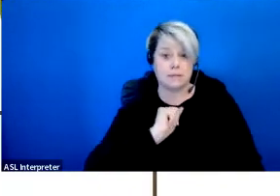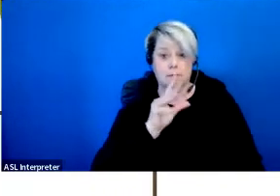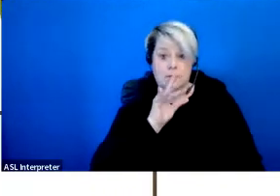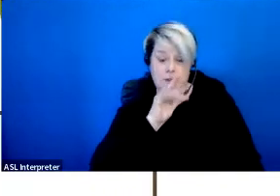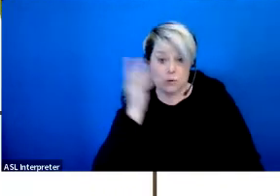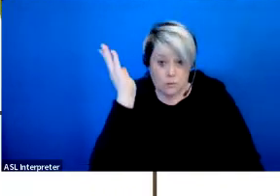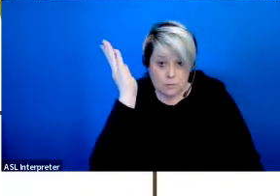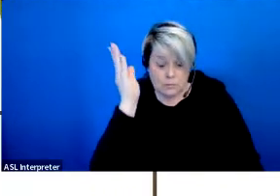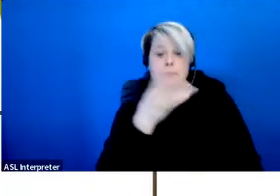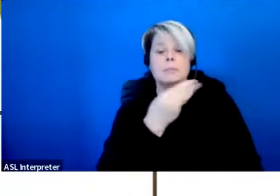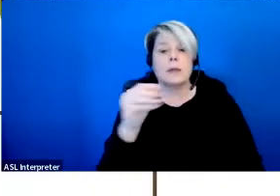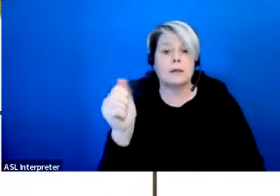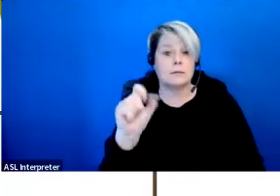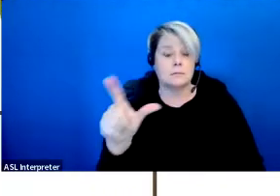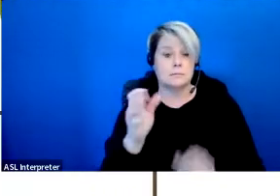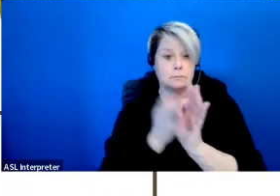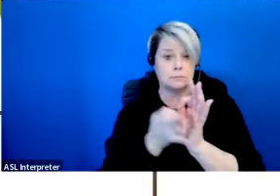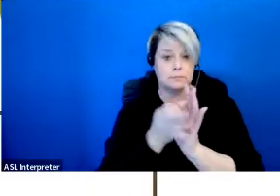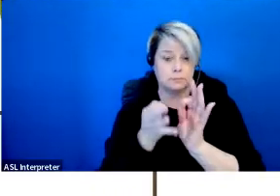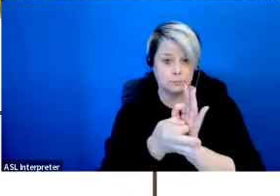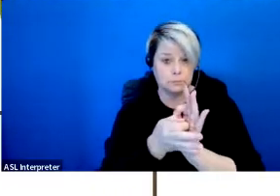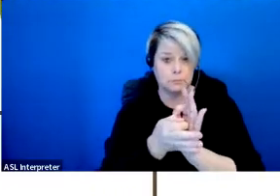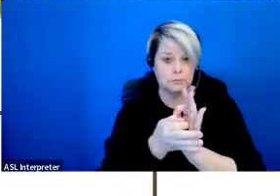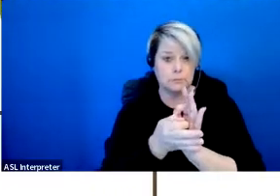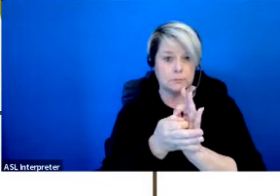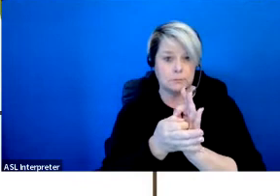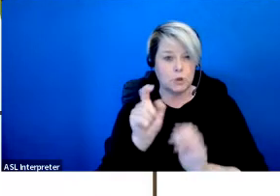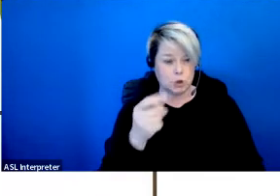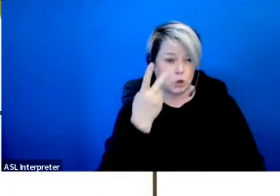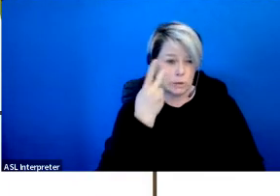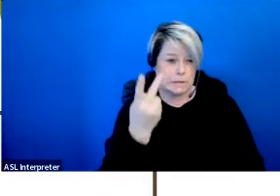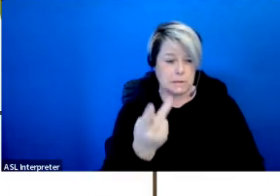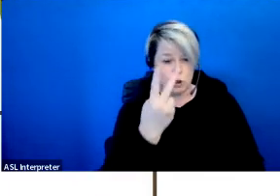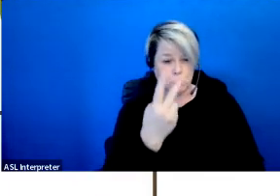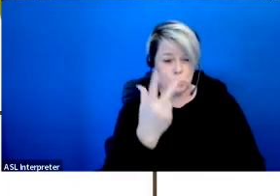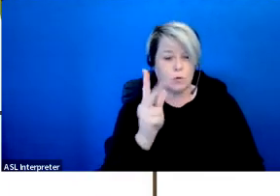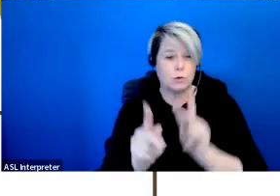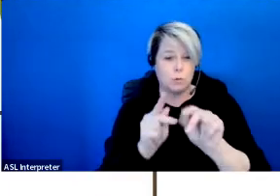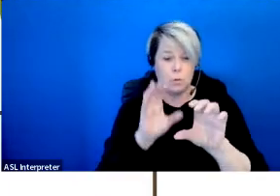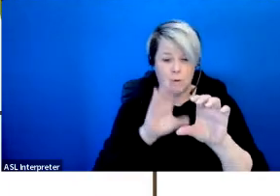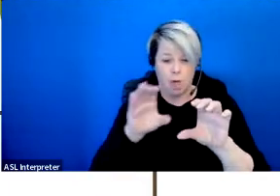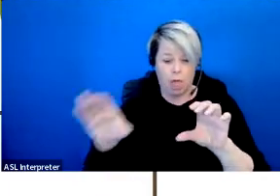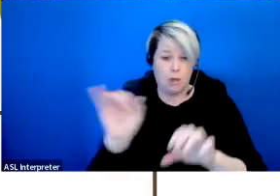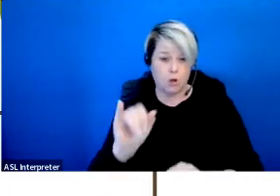might have noted, we are spotlighting the speak TK*ERker, which is me at the moment, as well as our